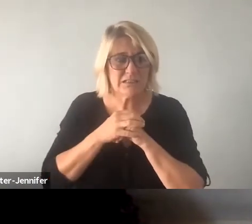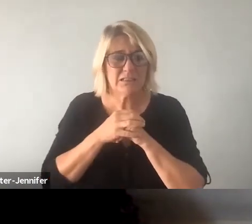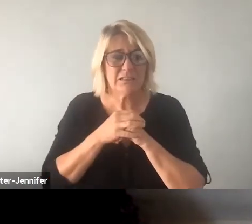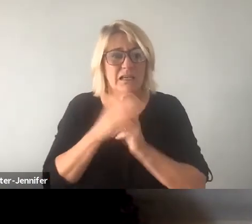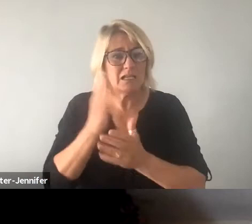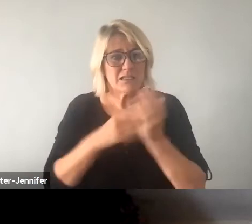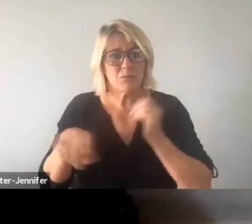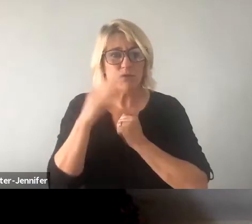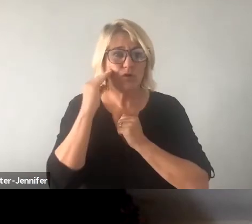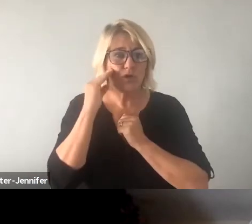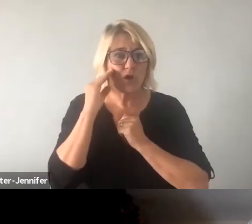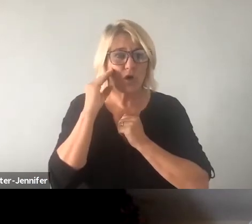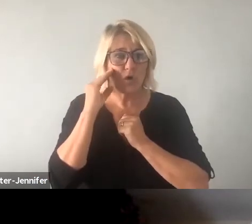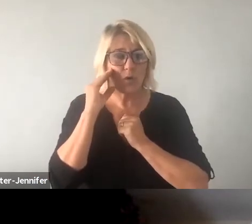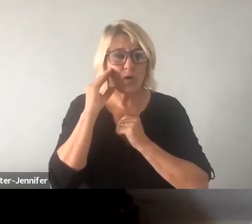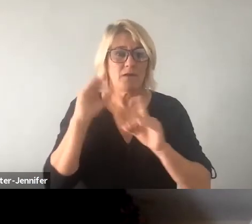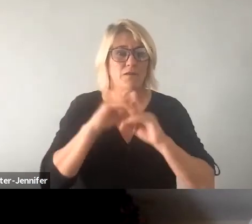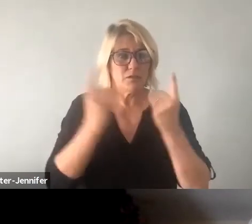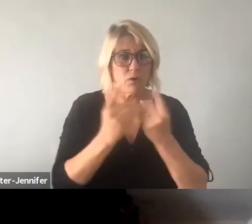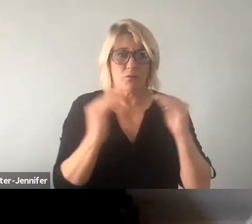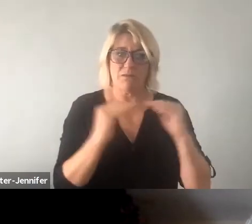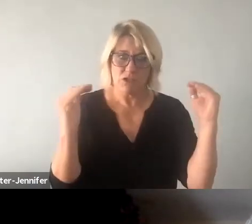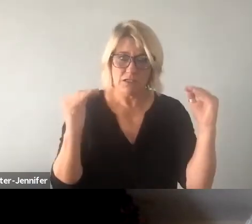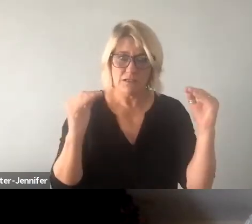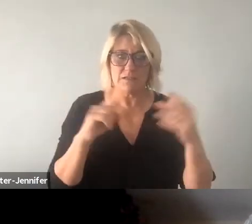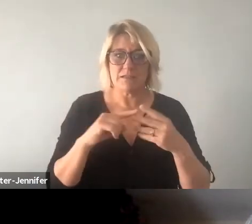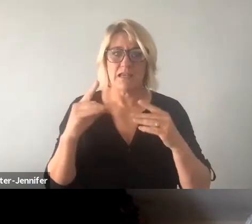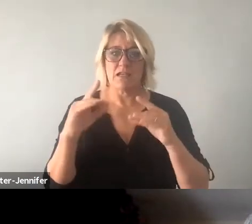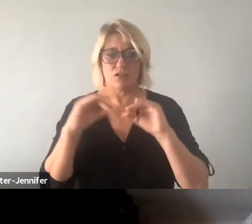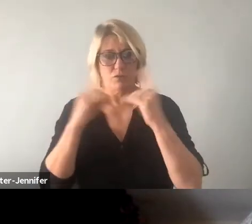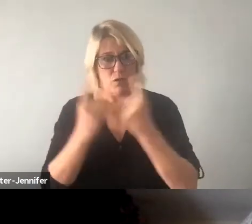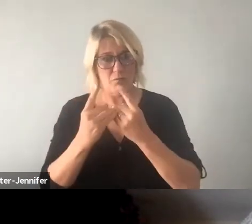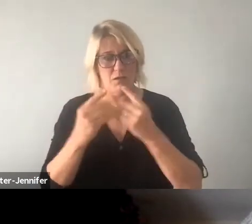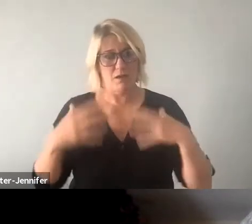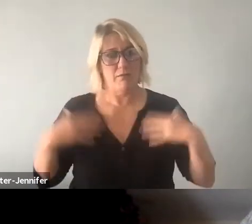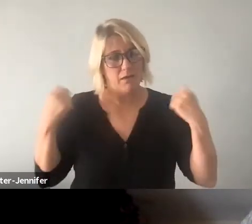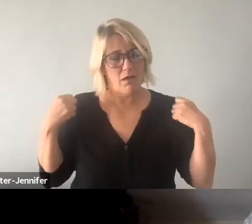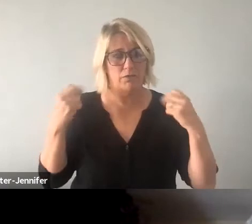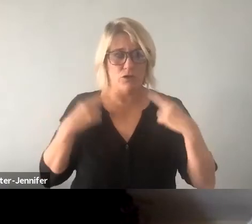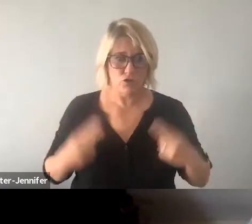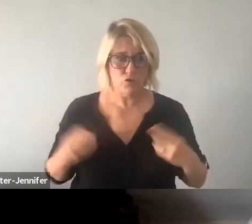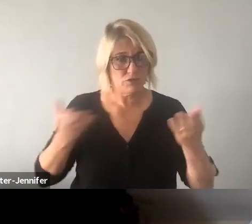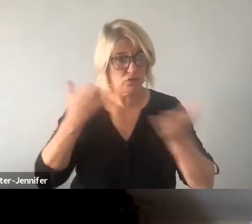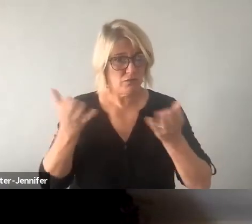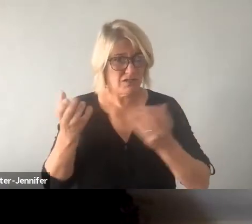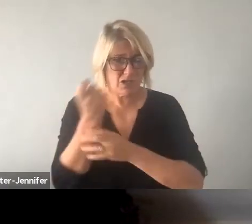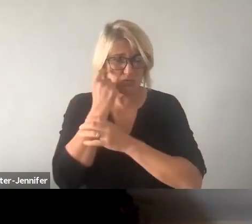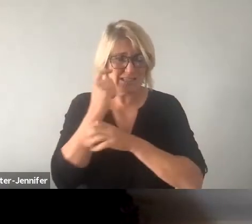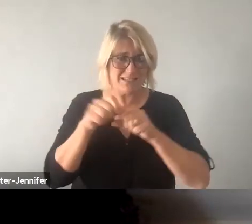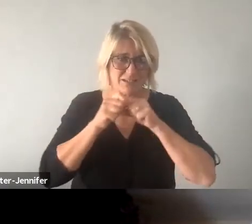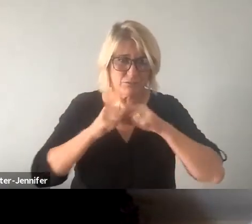having some very serious and very long term after effects and, as some of you may know, the Department of justice and